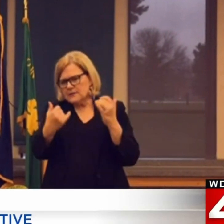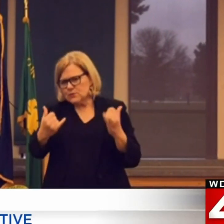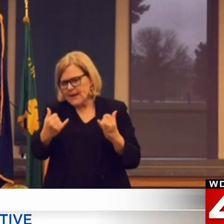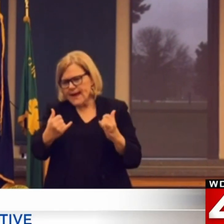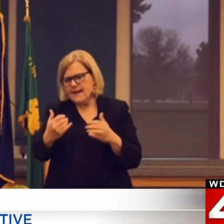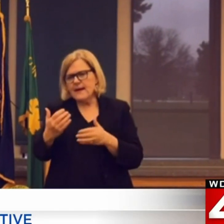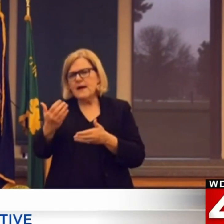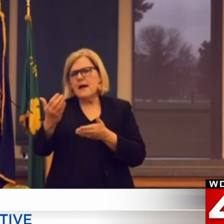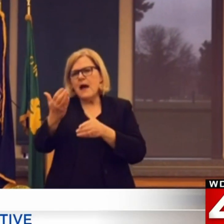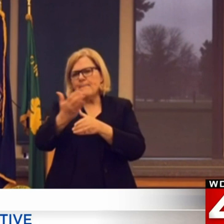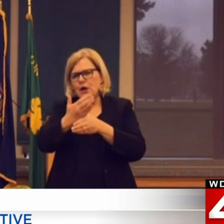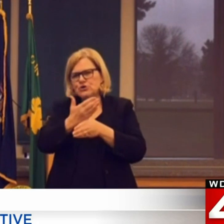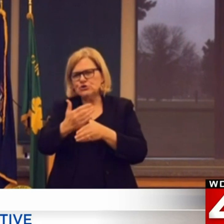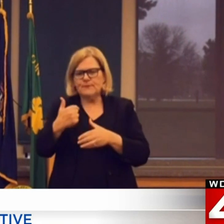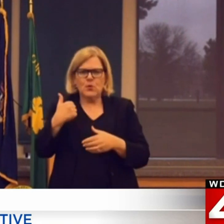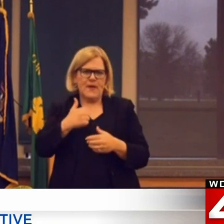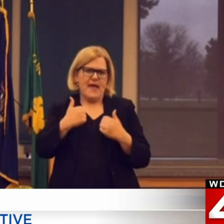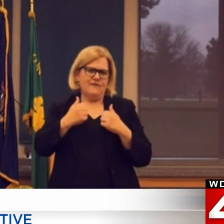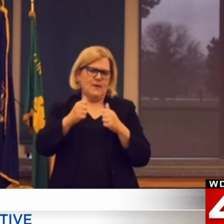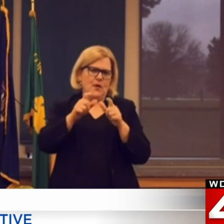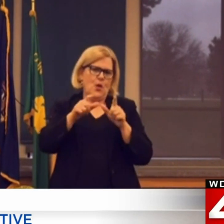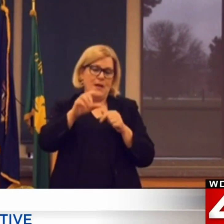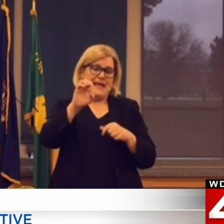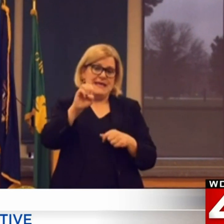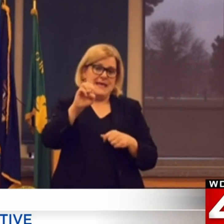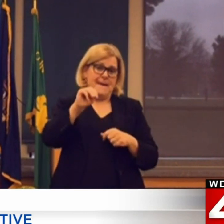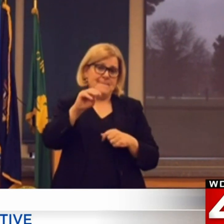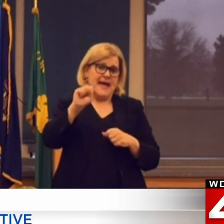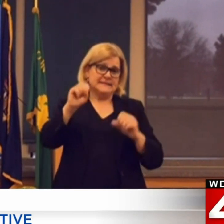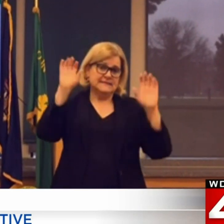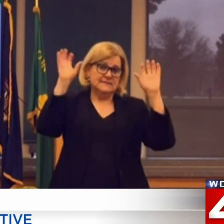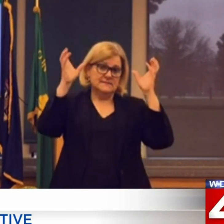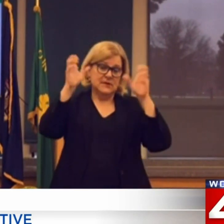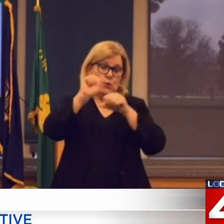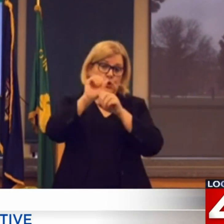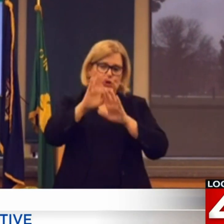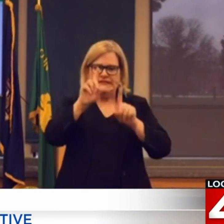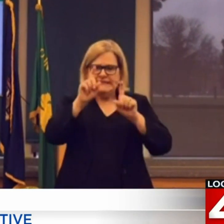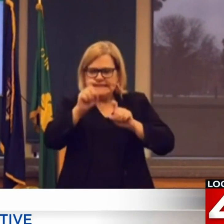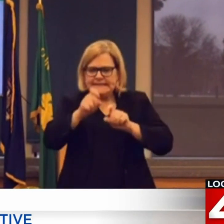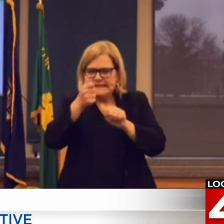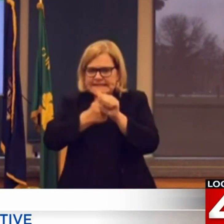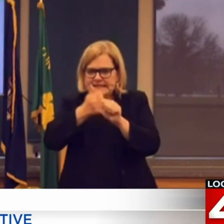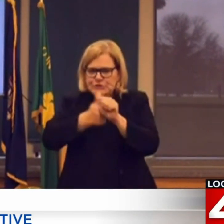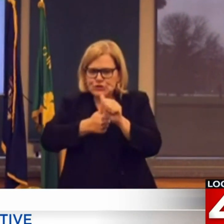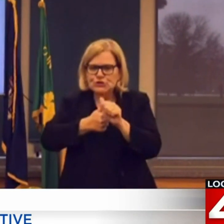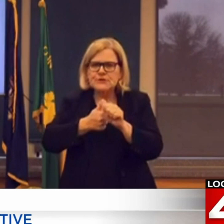NEEDS TO BE DONE IN THOSE FACILITIES. FACILITIES. >> BUT I WANT TO HIGHLIGHT BUT I WANT TO HIGHLIGHT TODAY A PARTNERSHIP THAT WE TODAY A PARTNERSHIP THAT WE LOOK FORWARD WITH THE LOCAL